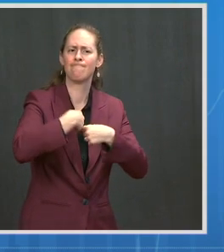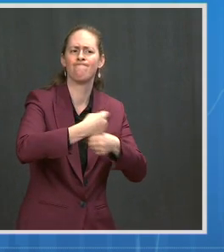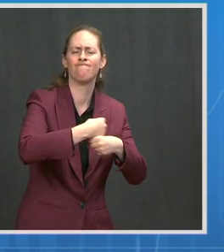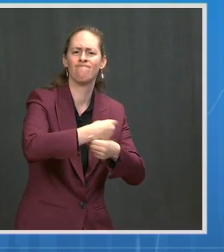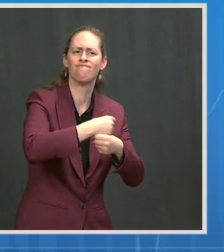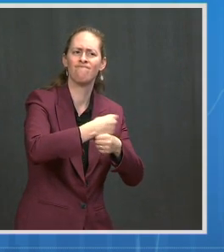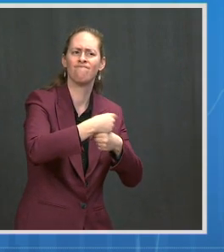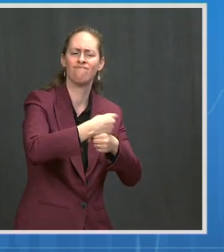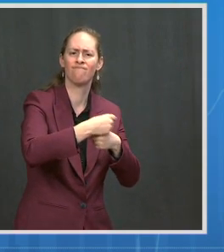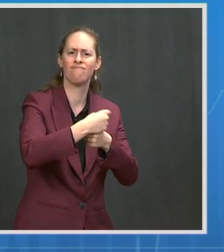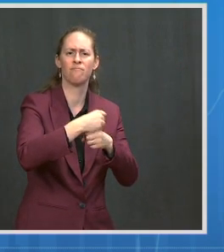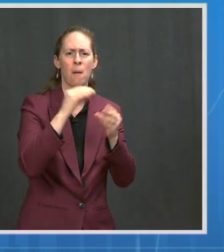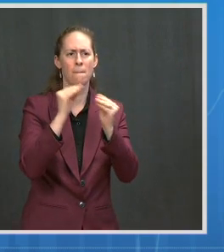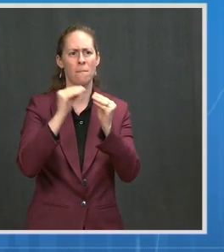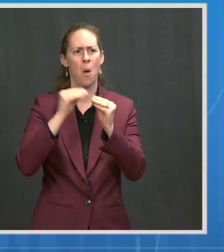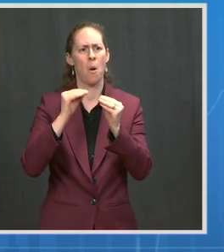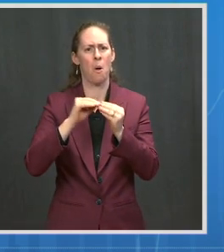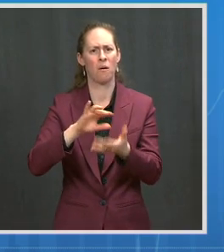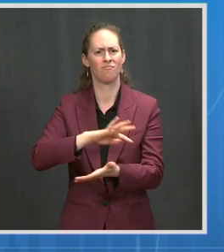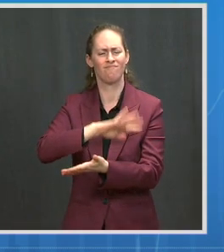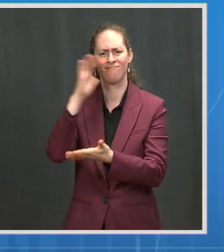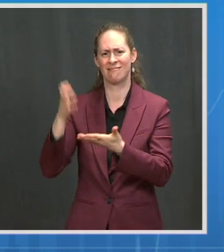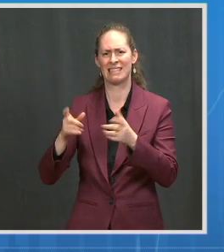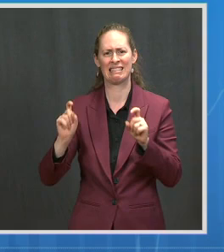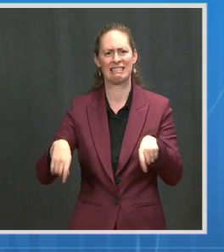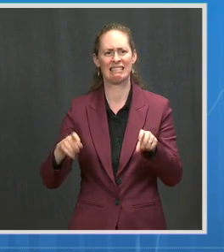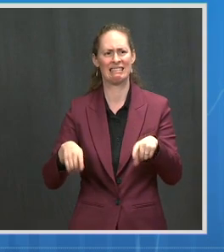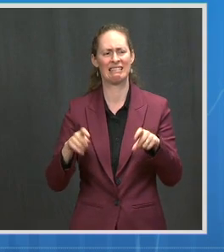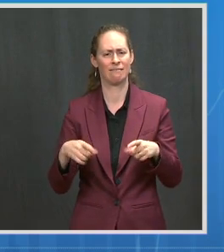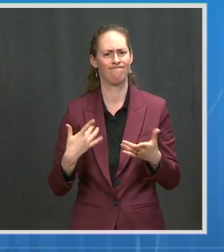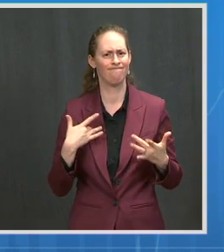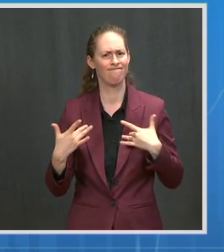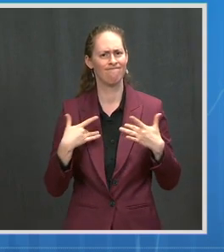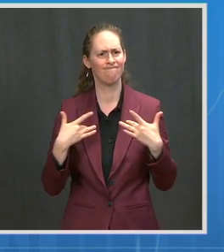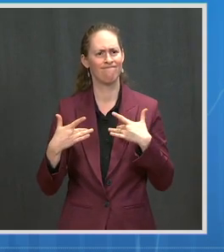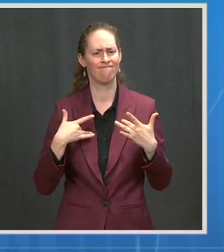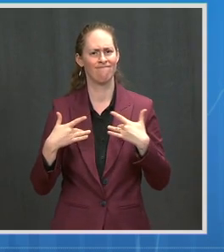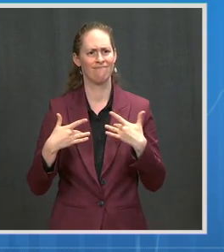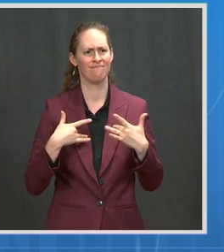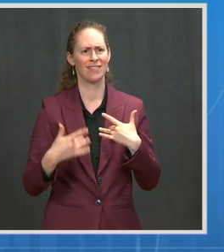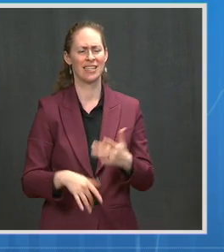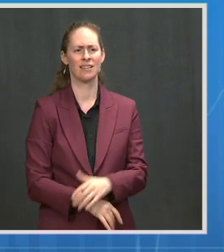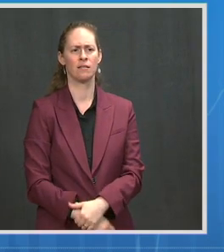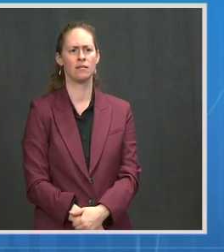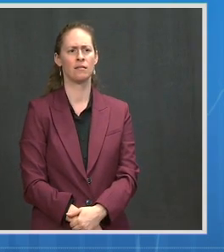But activists are saying that the administration needs to work with pharmaceutical companies to transfer technology